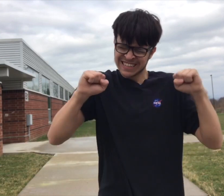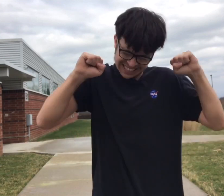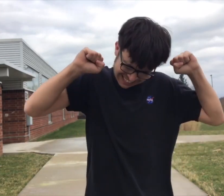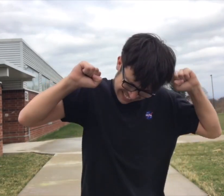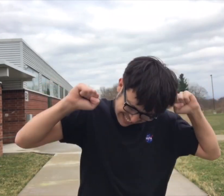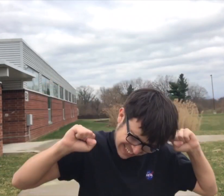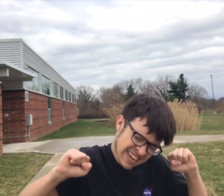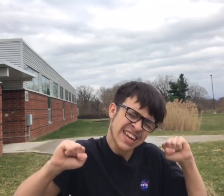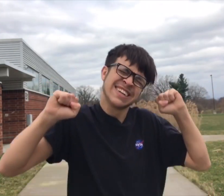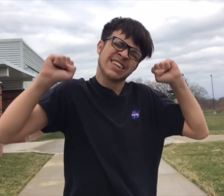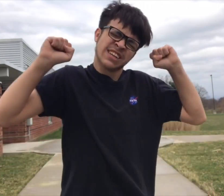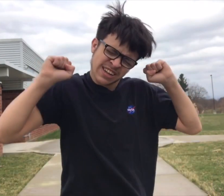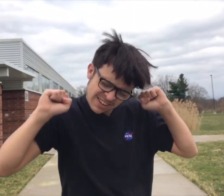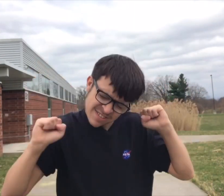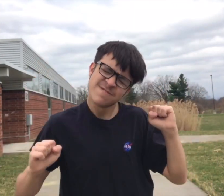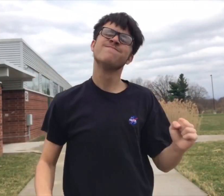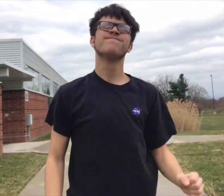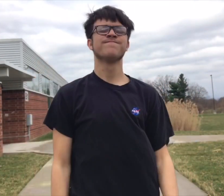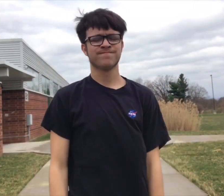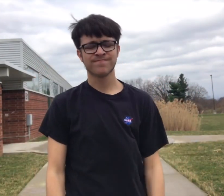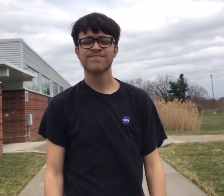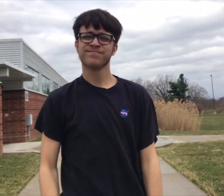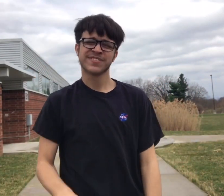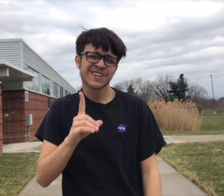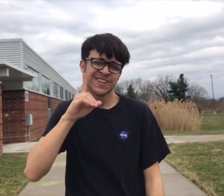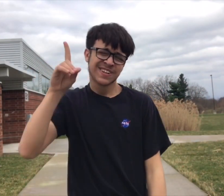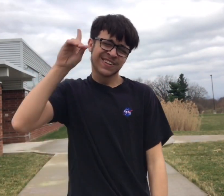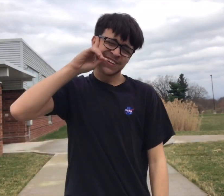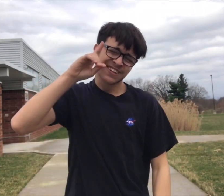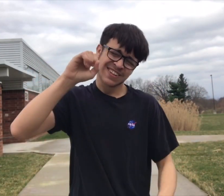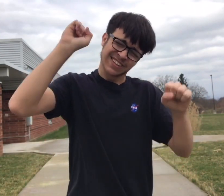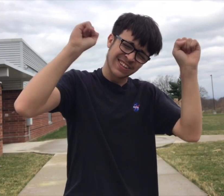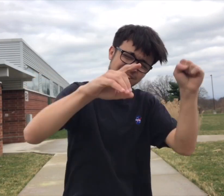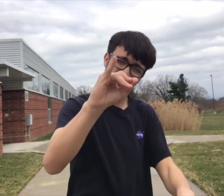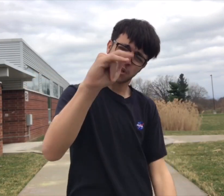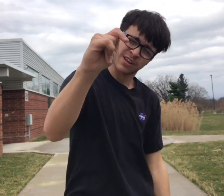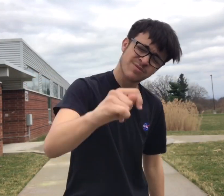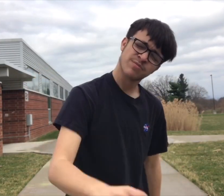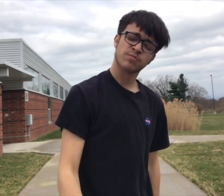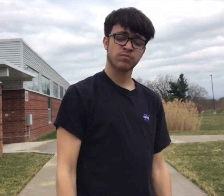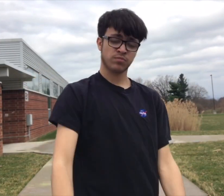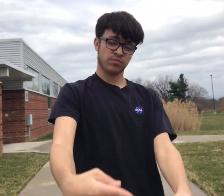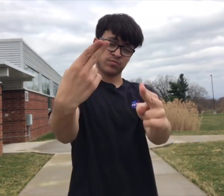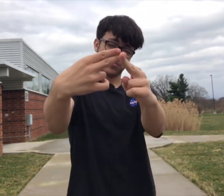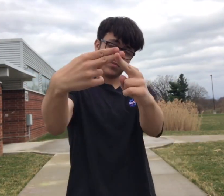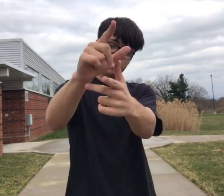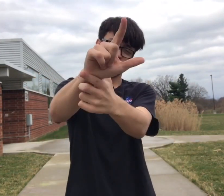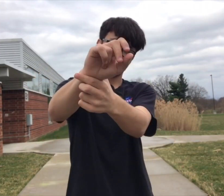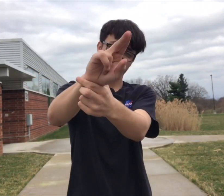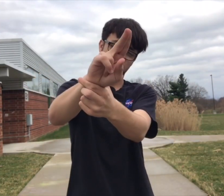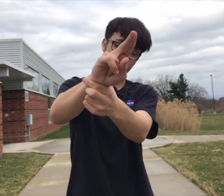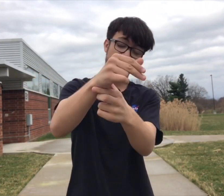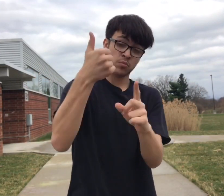Deaf athletes from all around the world. Yes! Deaf can do it. Let's just name a few;